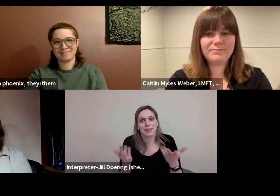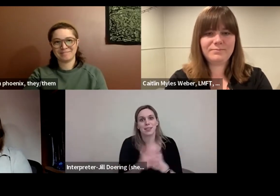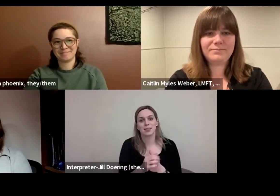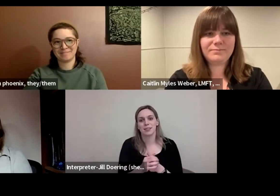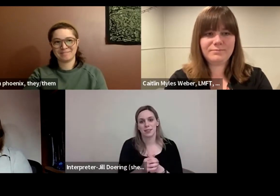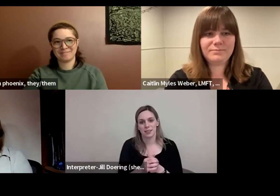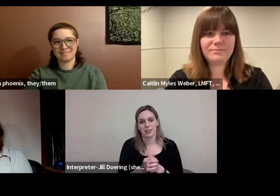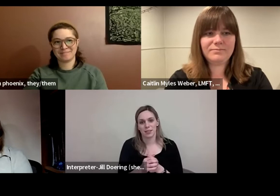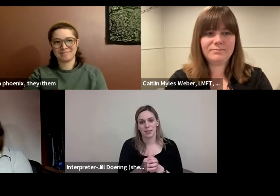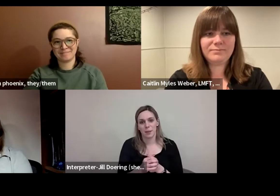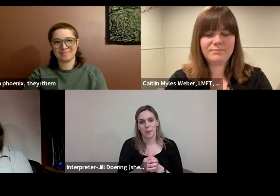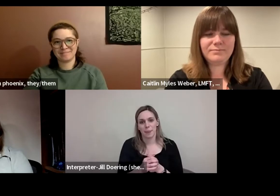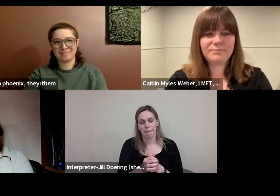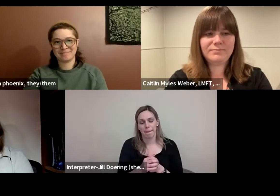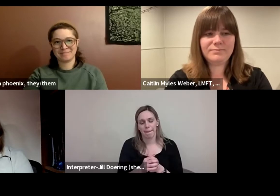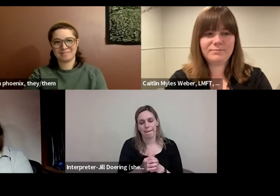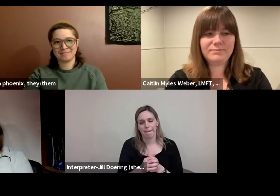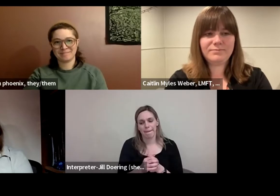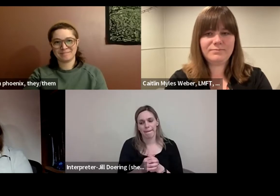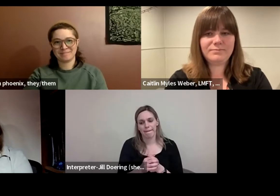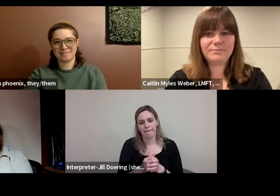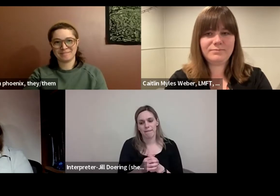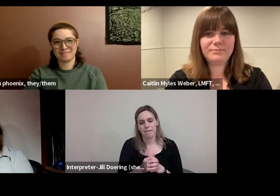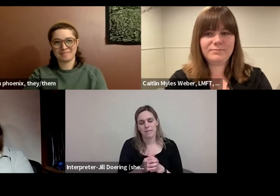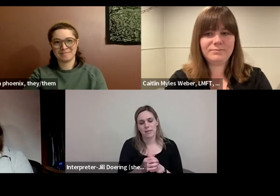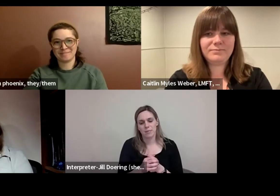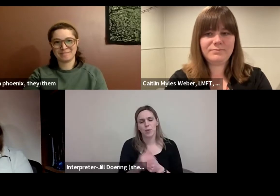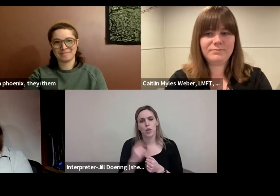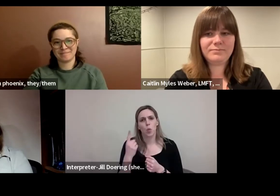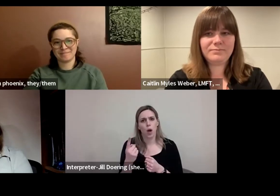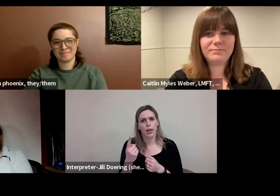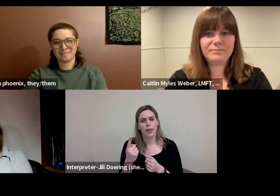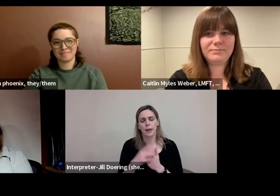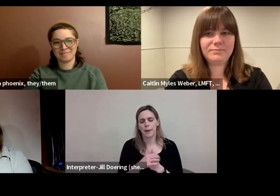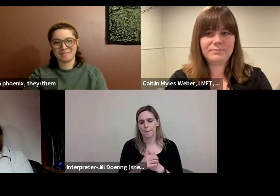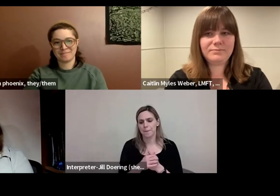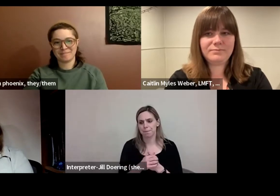And I guess the one that the importance to me